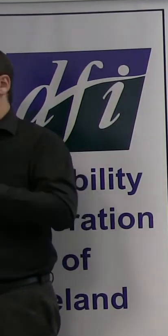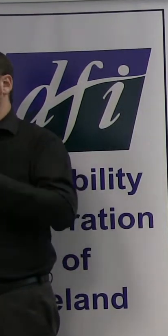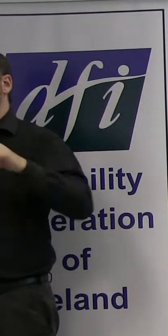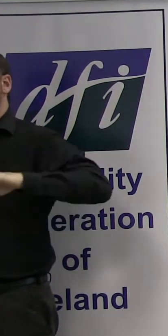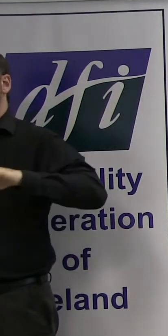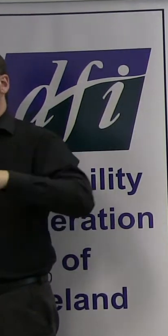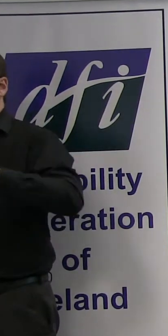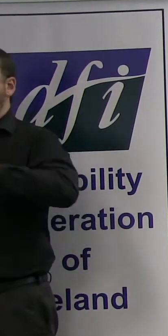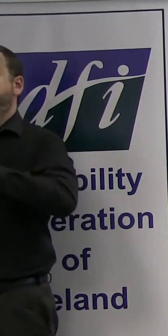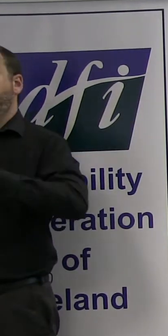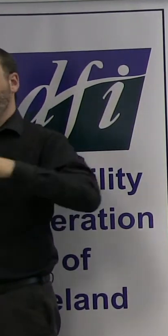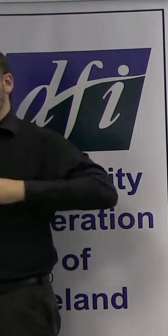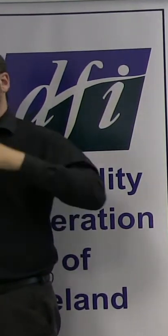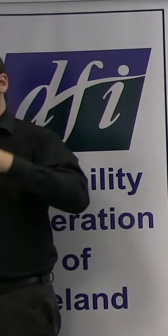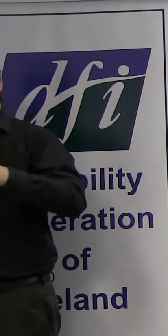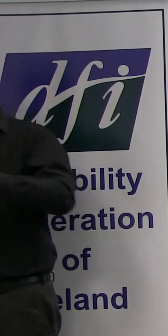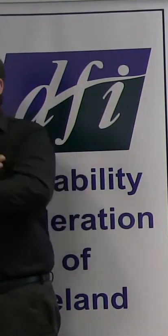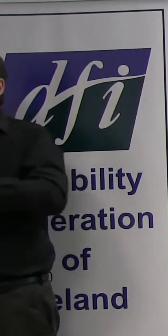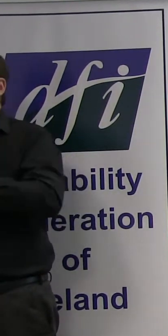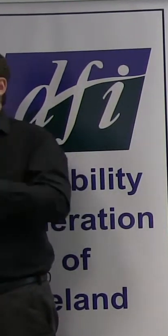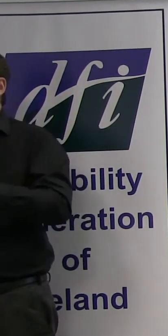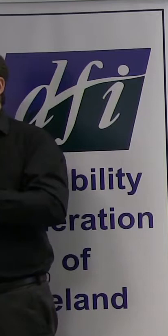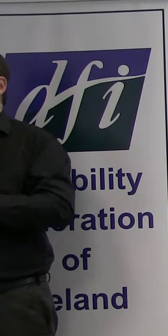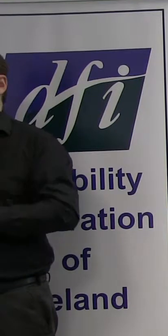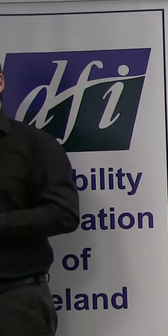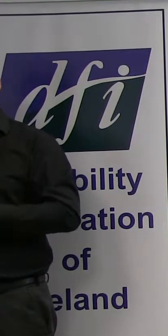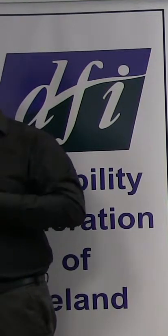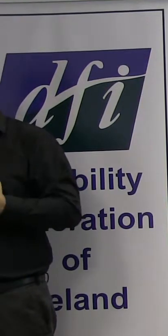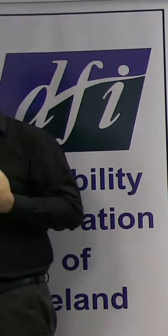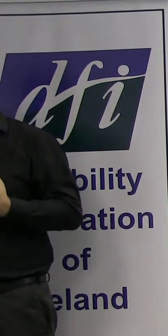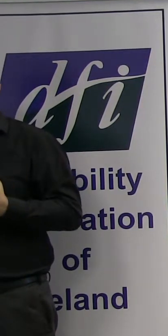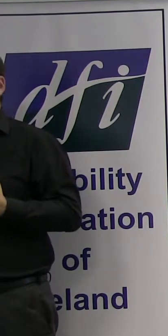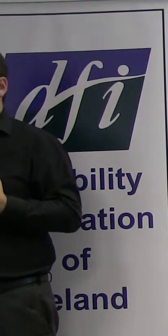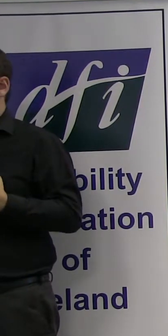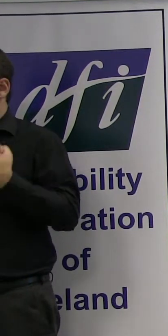starting from their heart and that there is an issue here that they've seen in